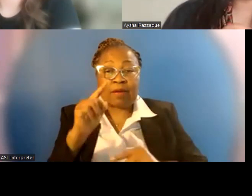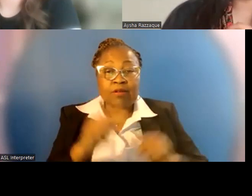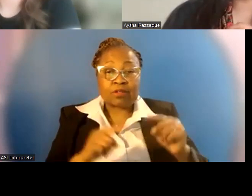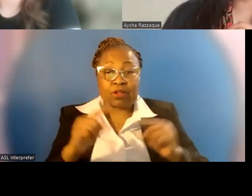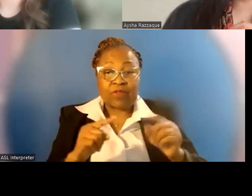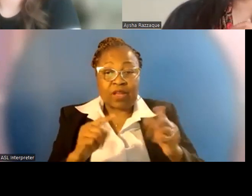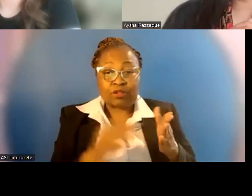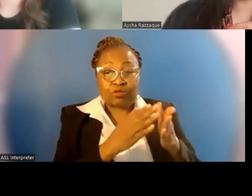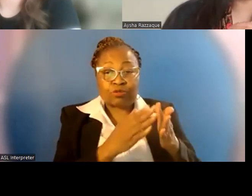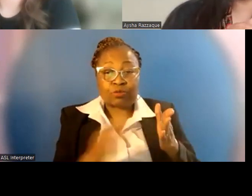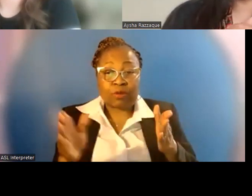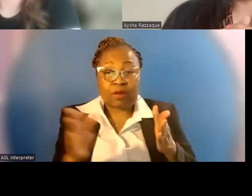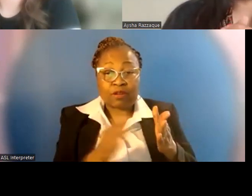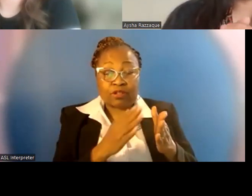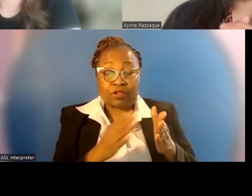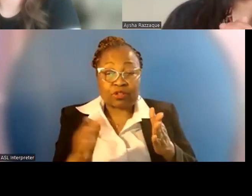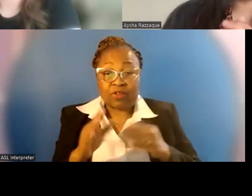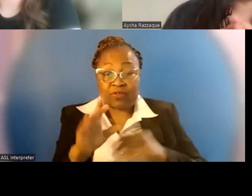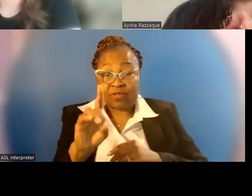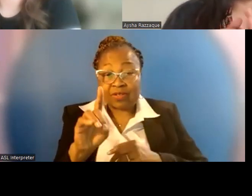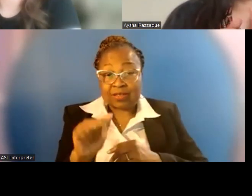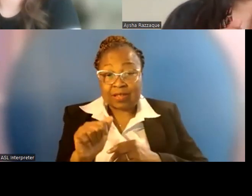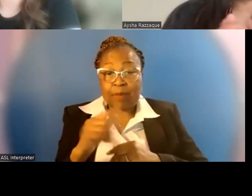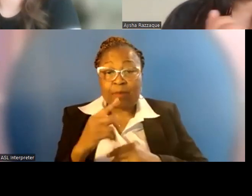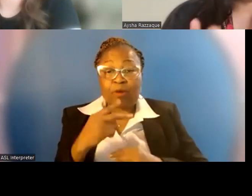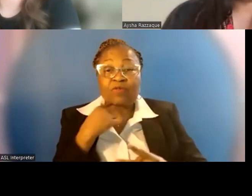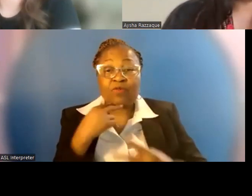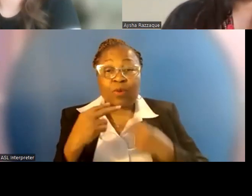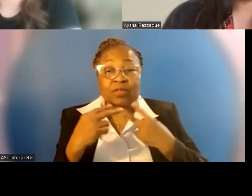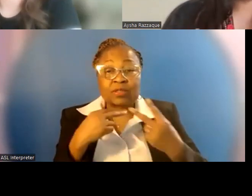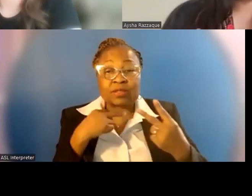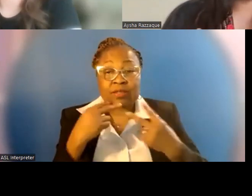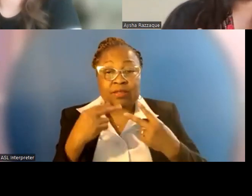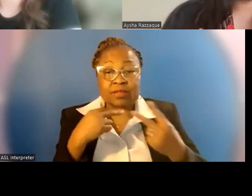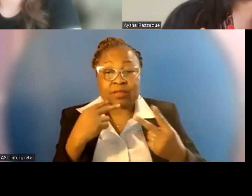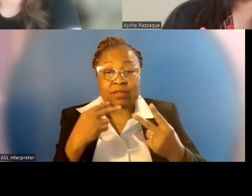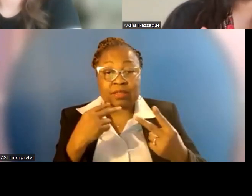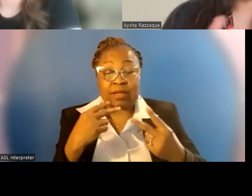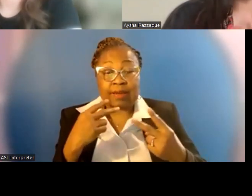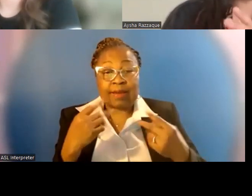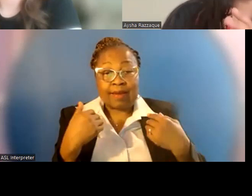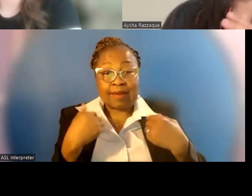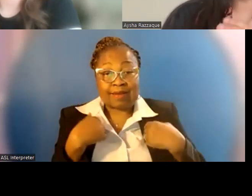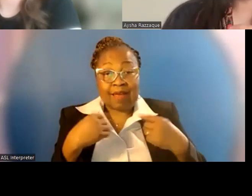of disabled voices and just having diverse backgrounds,